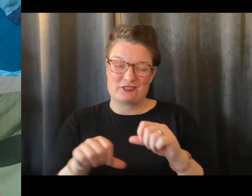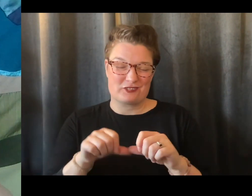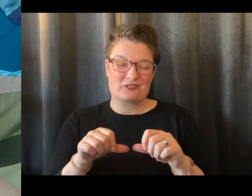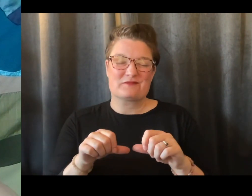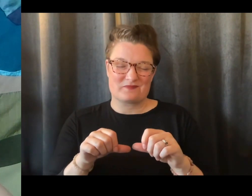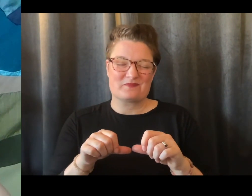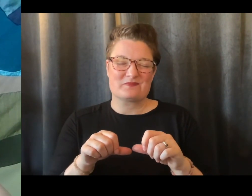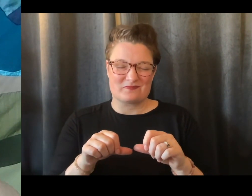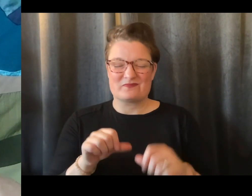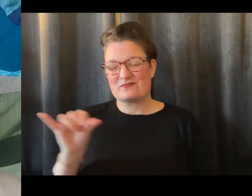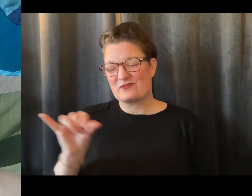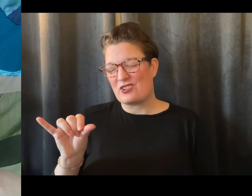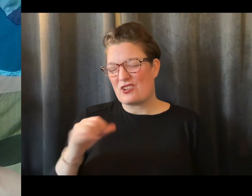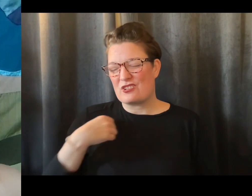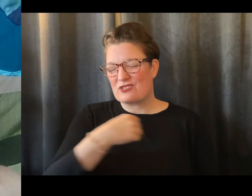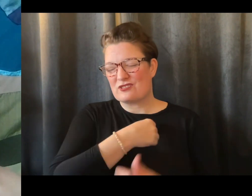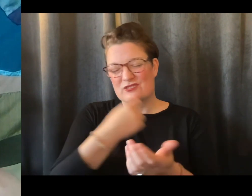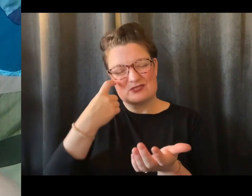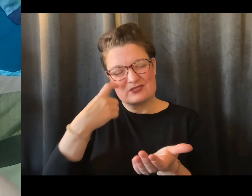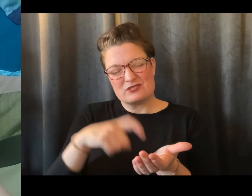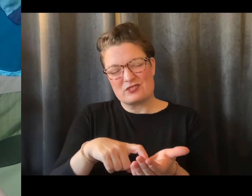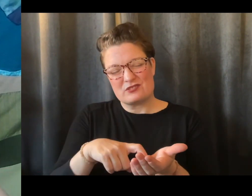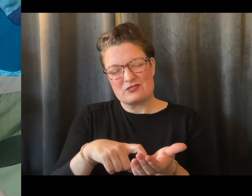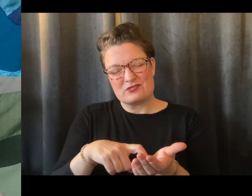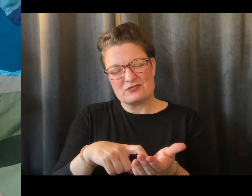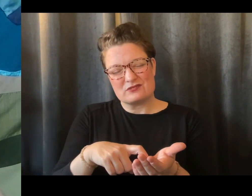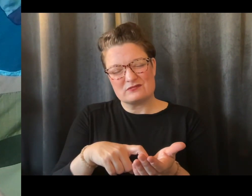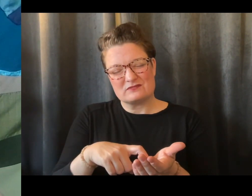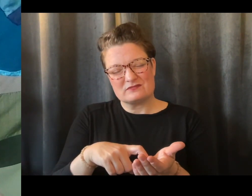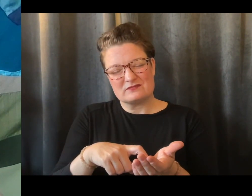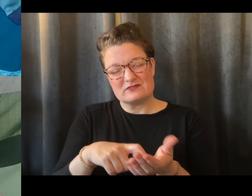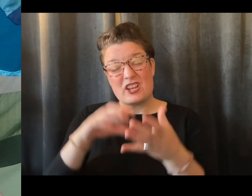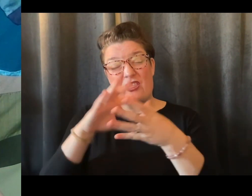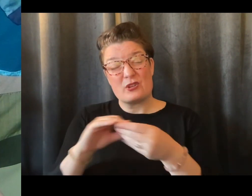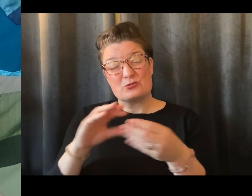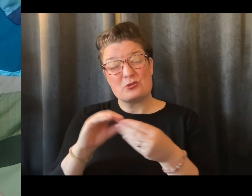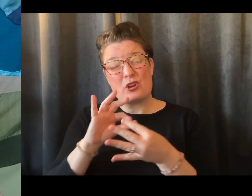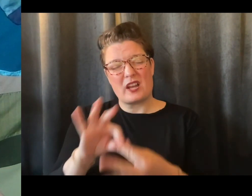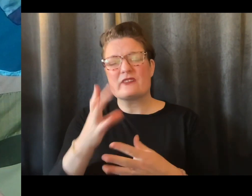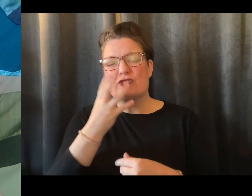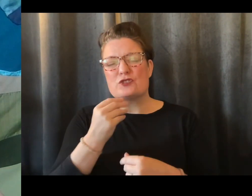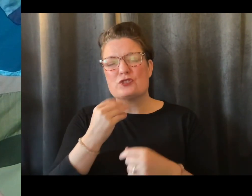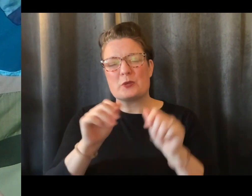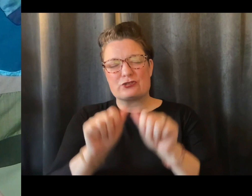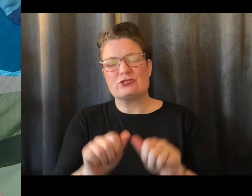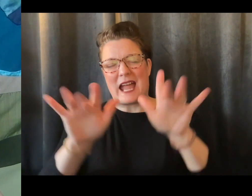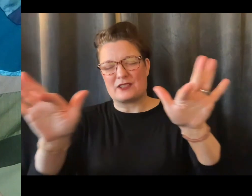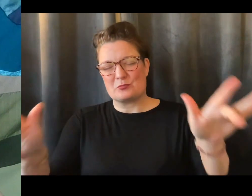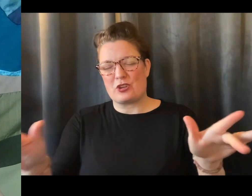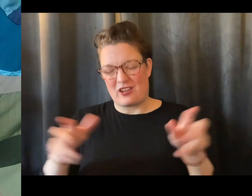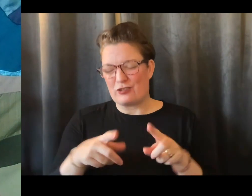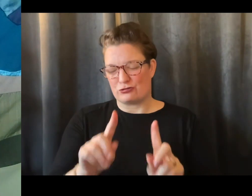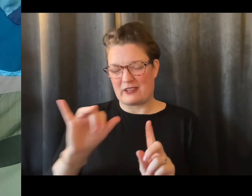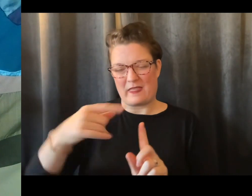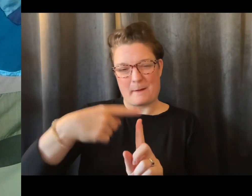the story of Jewish diaspora in the month of Av, with the destruction of the temple,